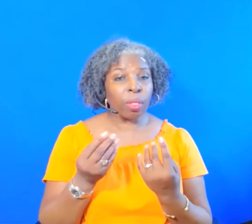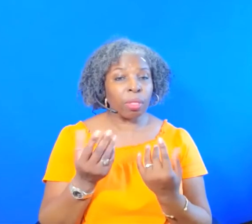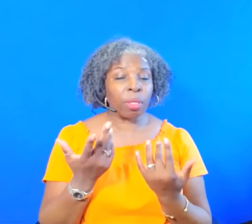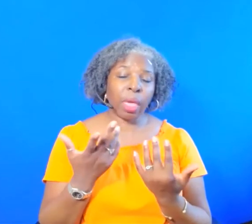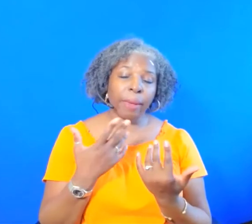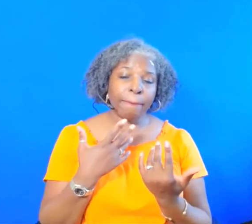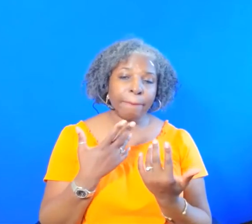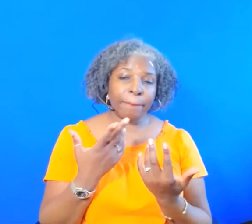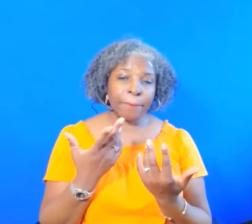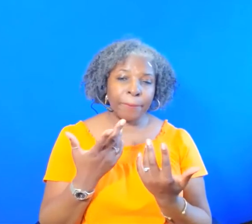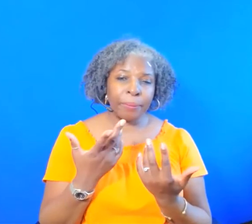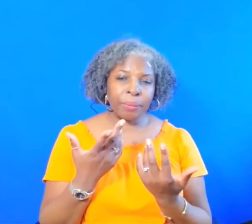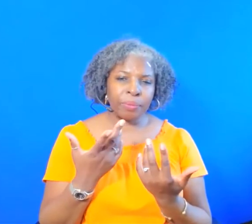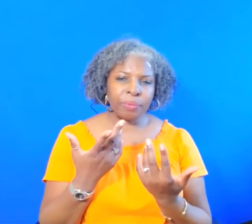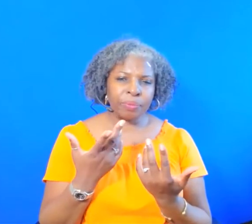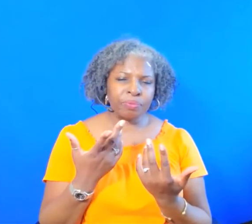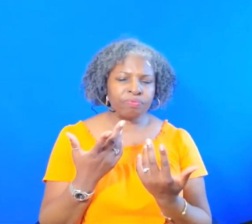I think it's also sort of trying to hit.